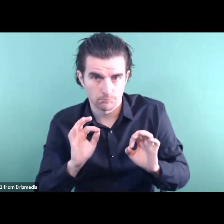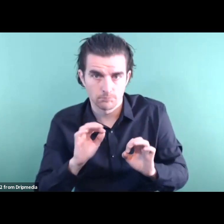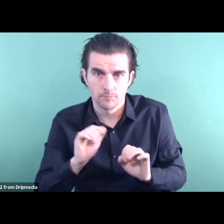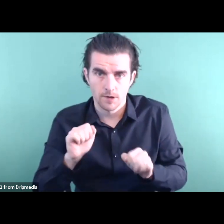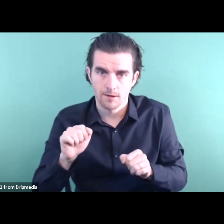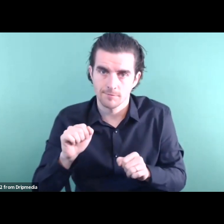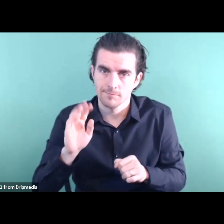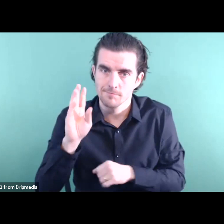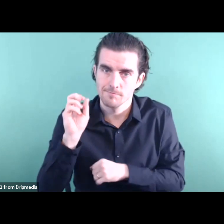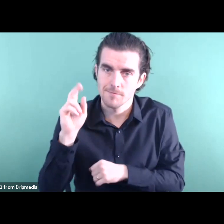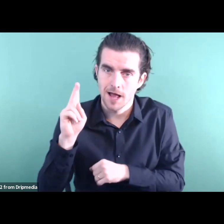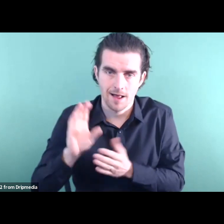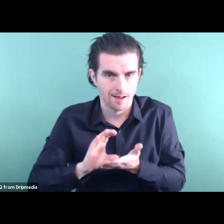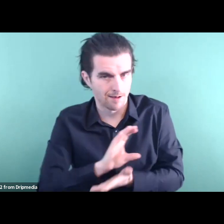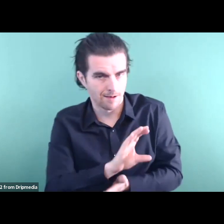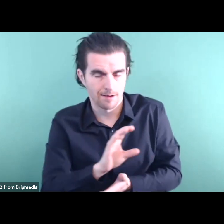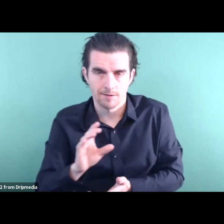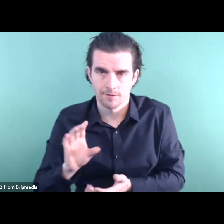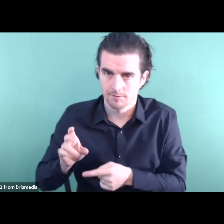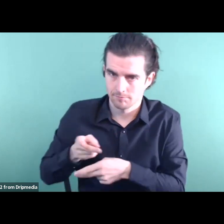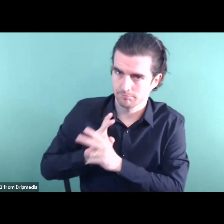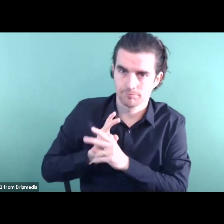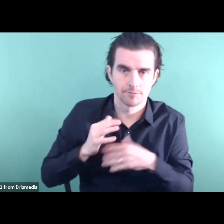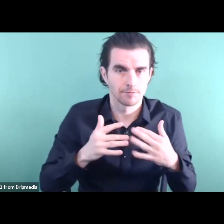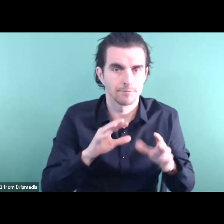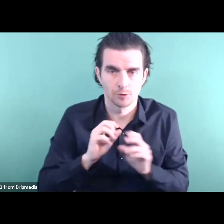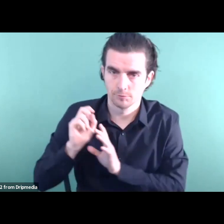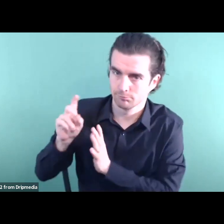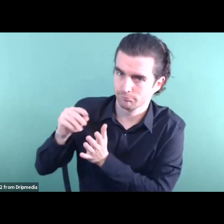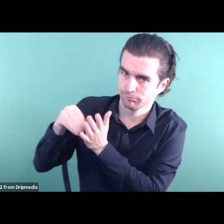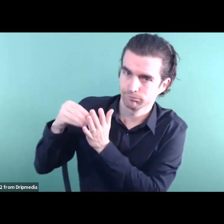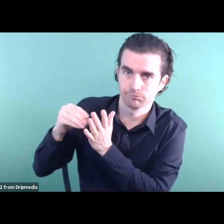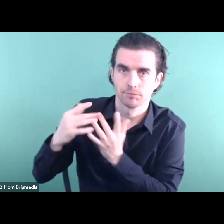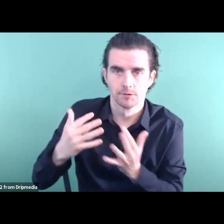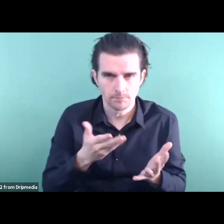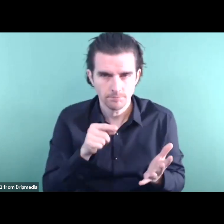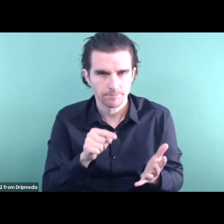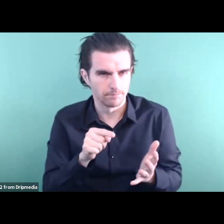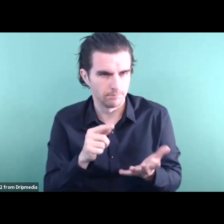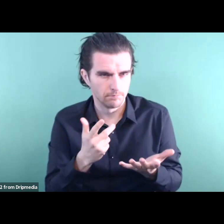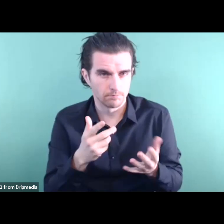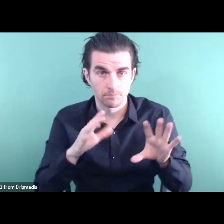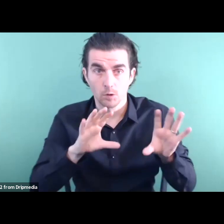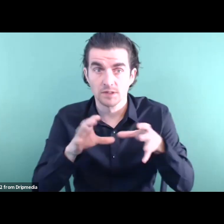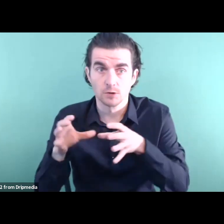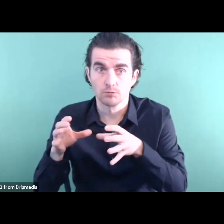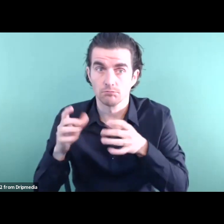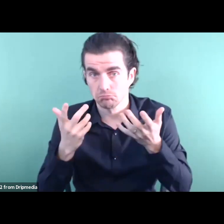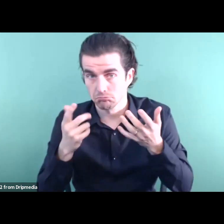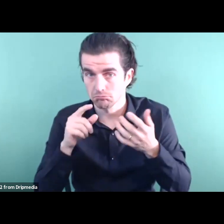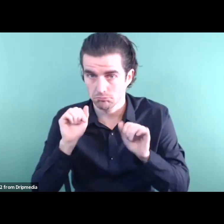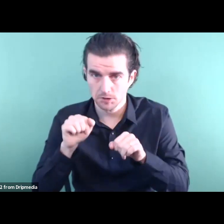those kinds of work. One of the challenge though that we mentioned is the fact that